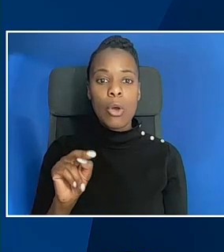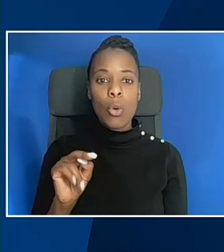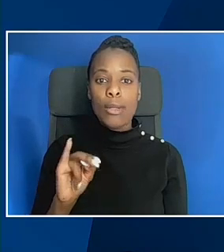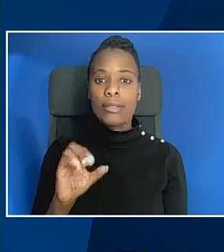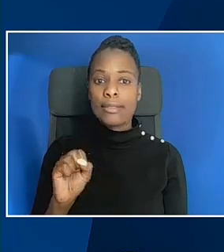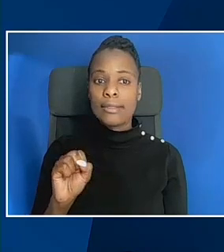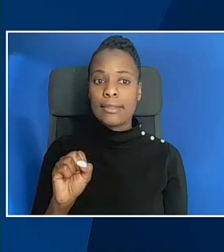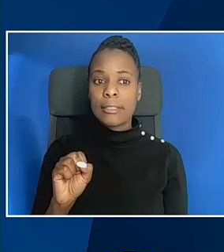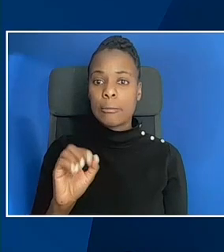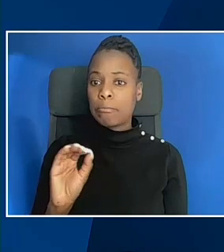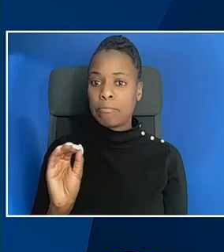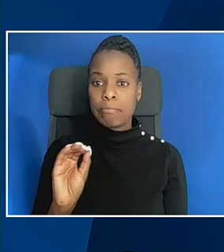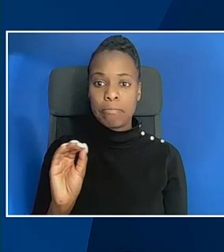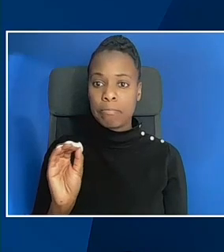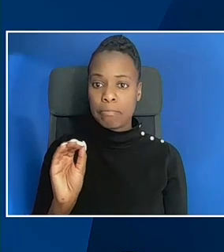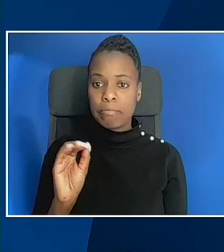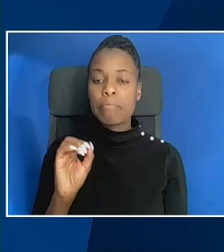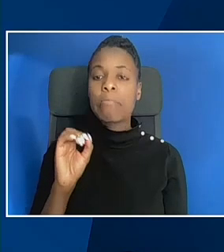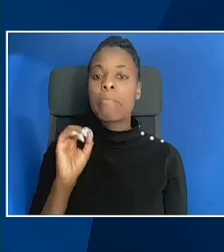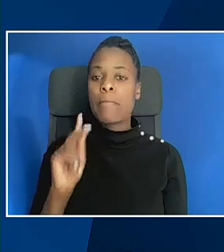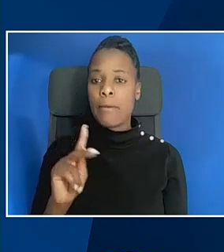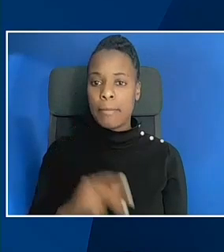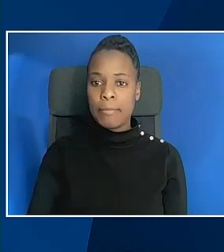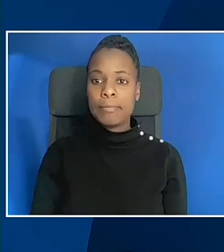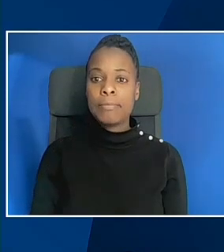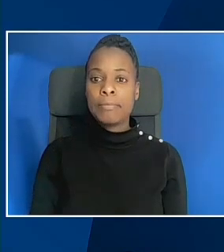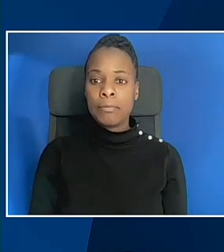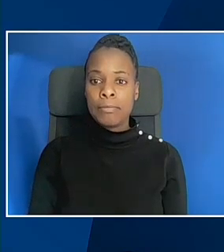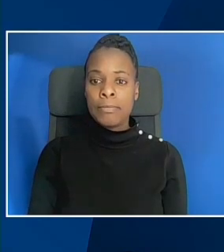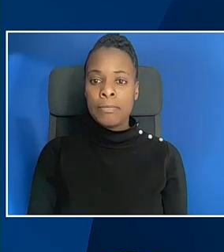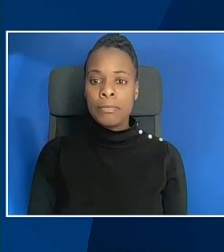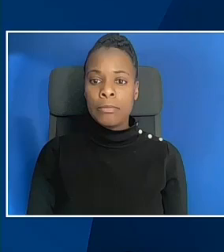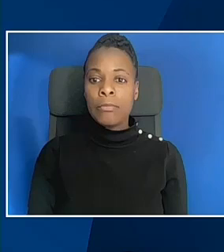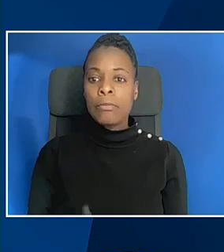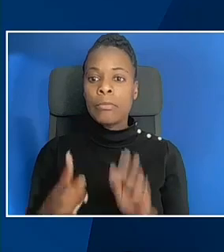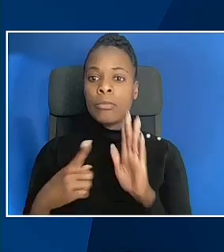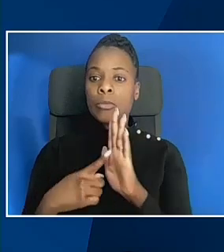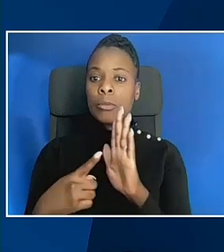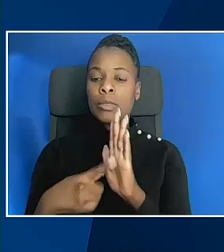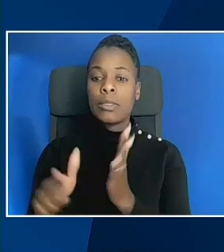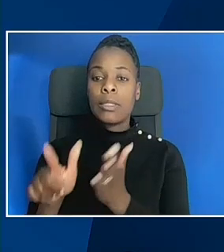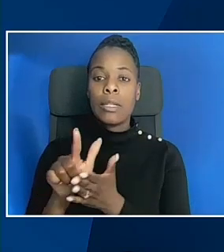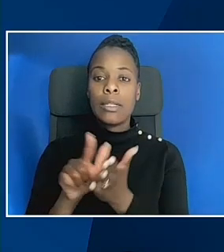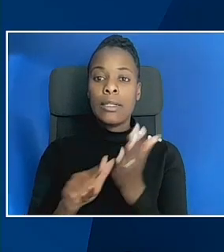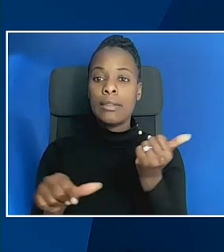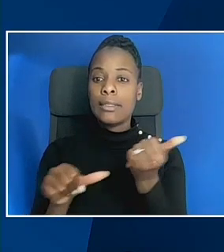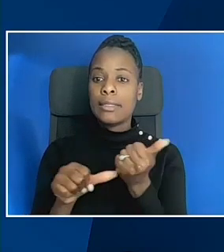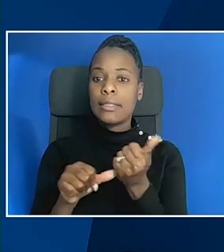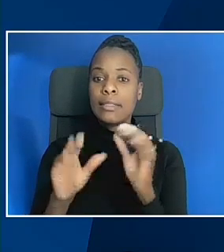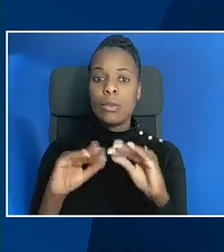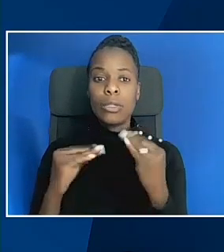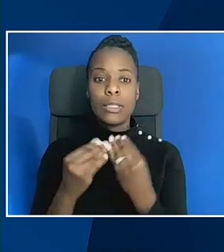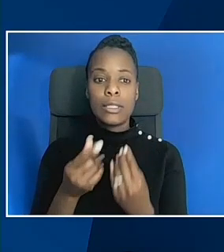Okay. Representing legal assistance organizations, we have Robyn Smith.